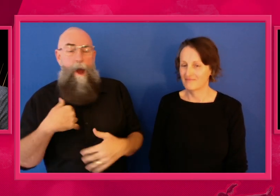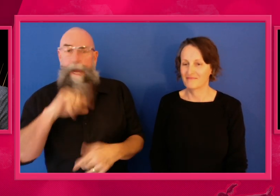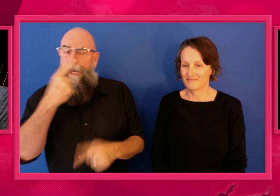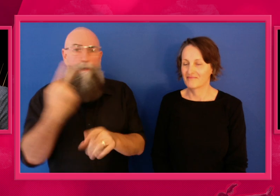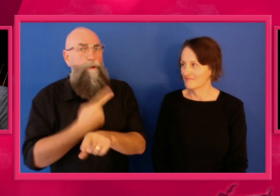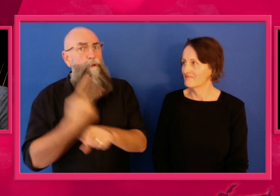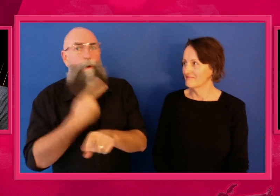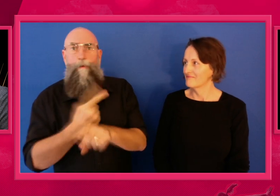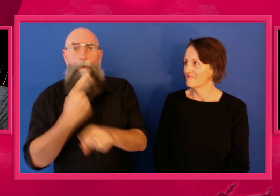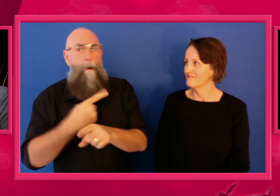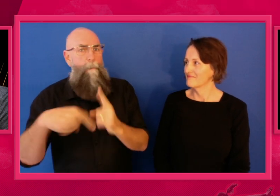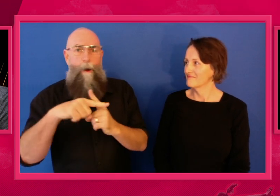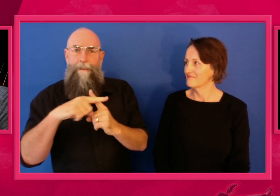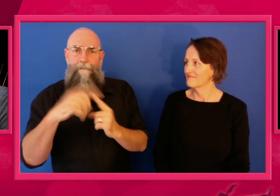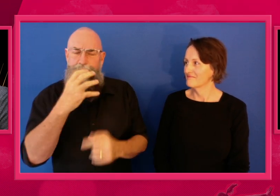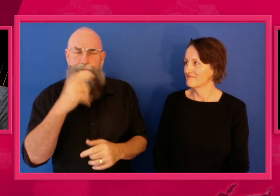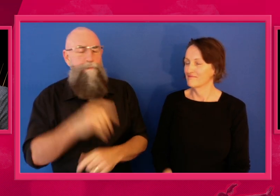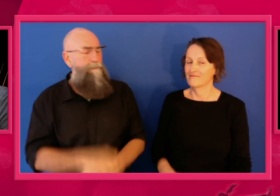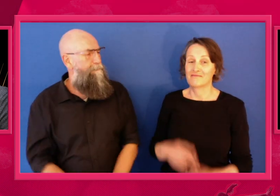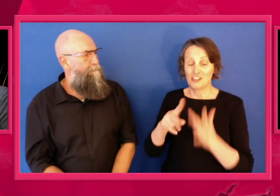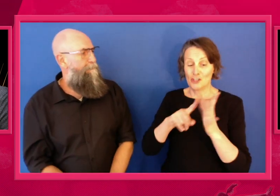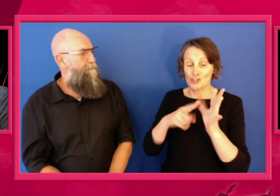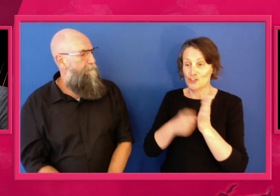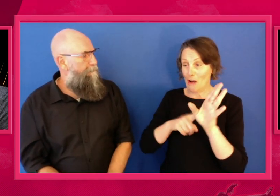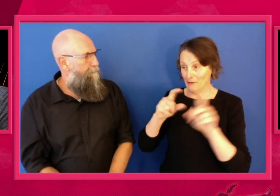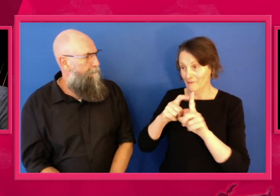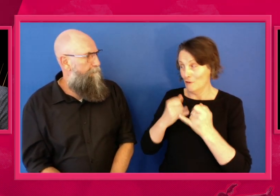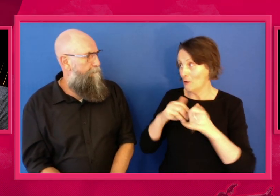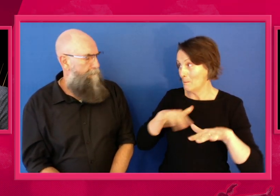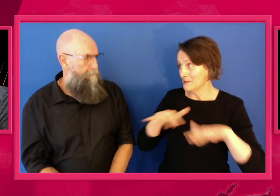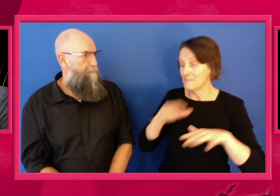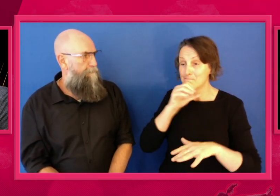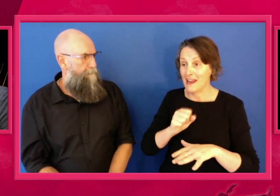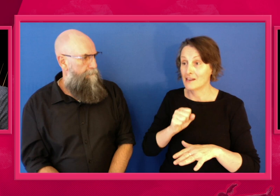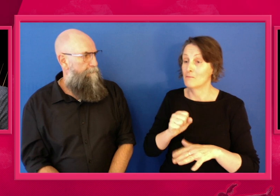Georgie Tunny: And he's got such a huge schedule, so congrats, Jaryd. A silver in the 5000 metres.